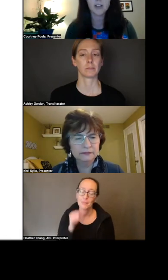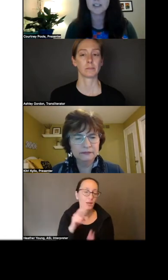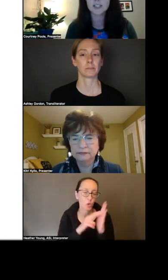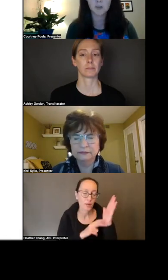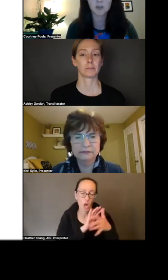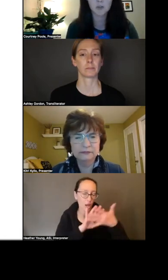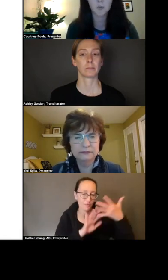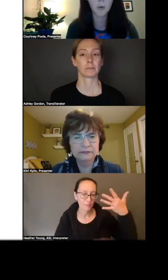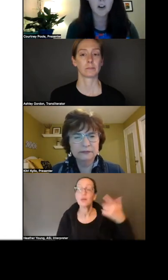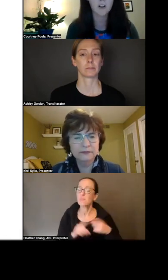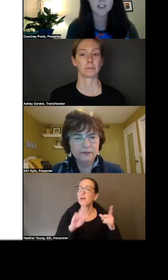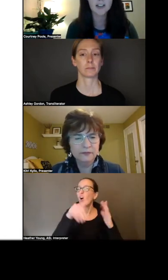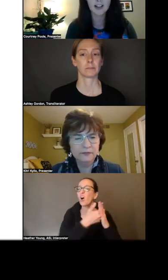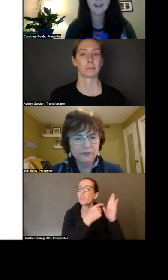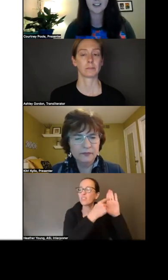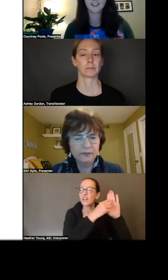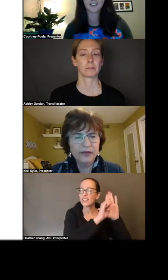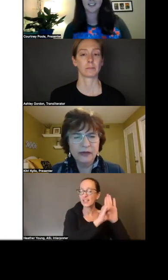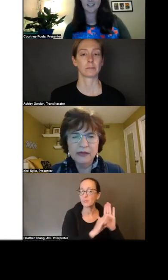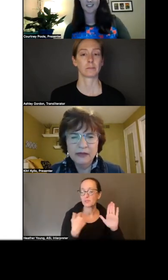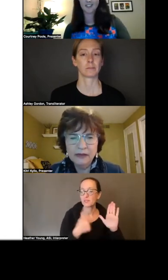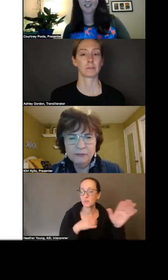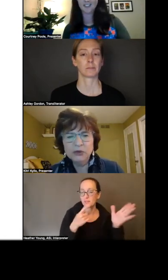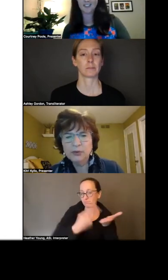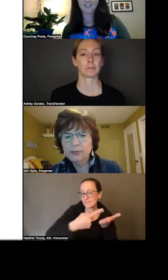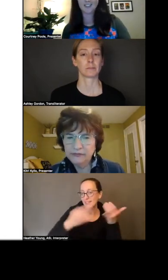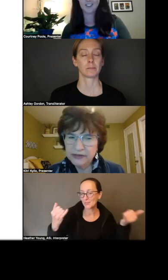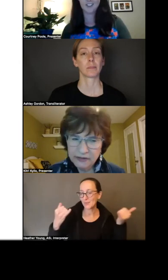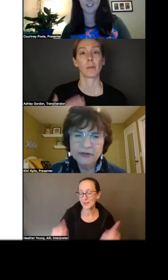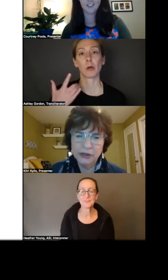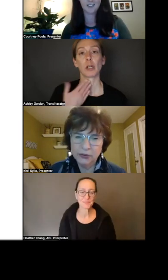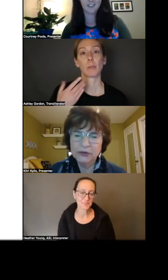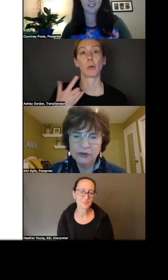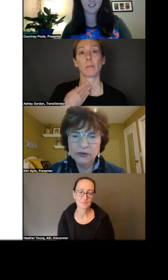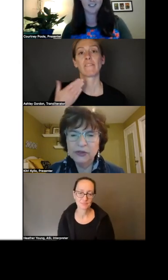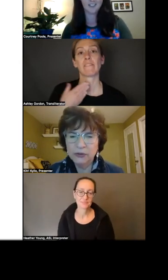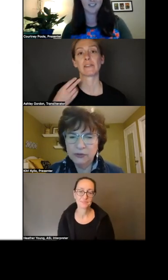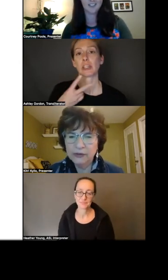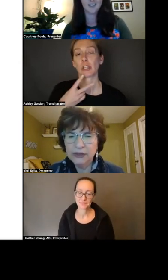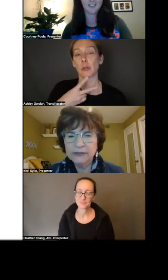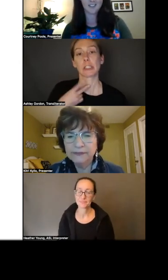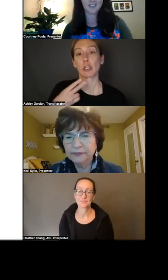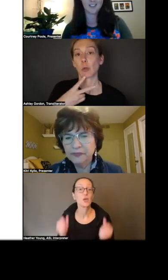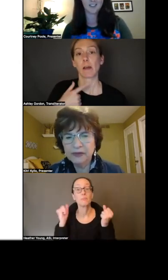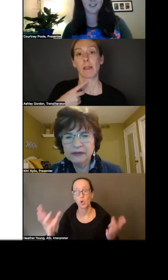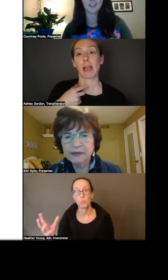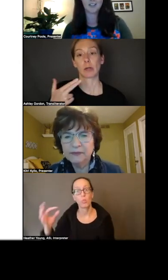the examples we covered today. Yeah, multiple benefits of using cued language, so.